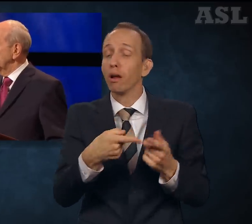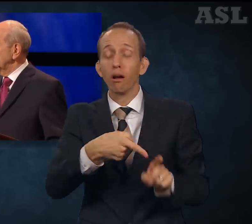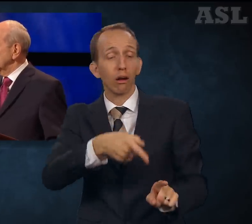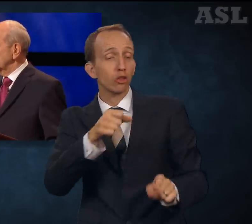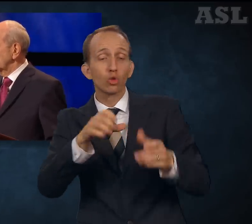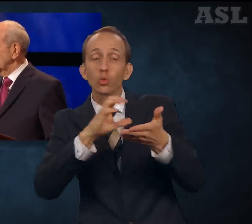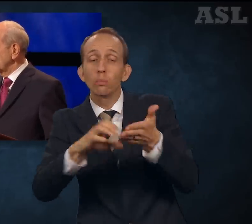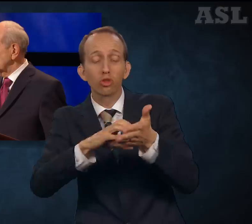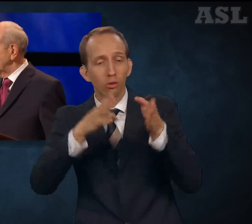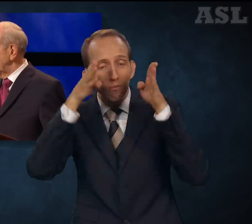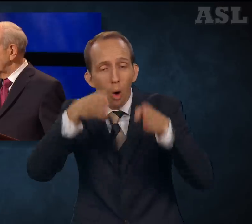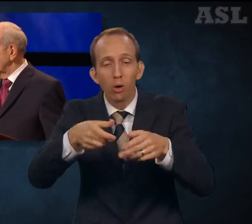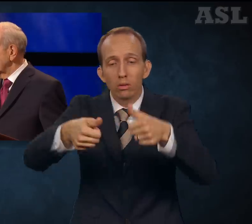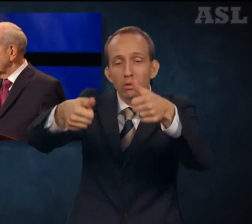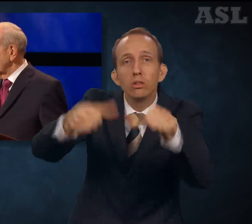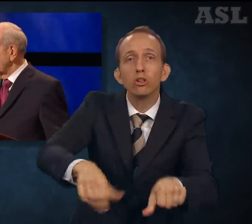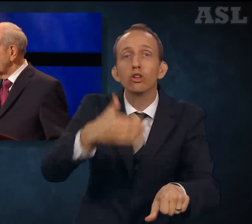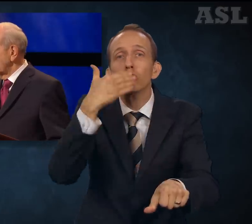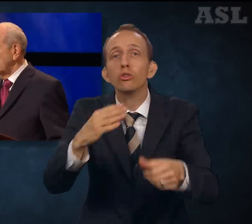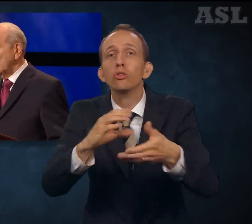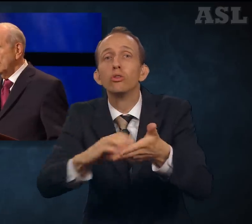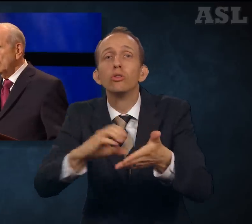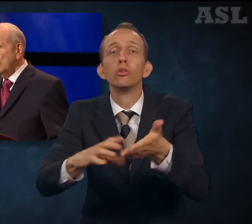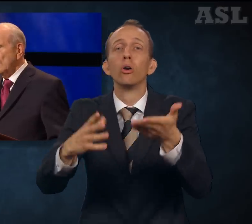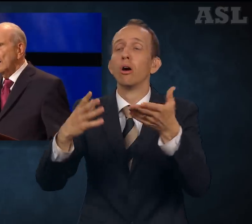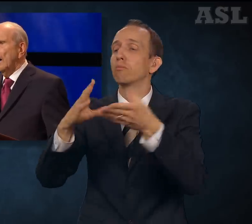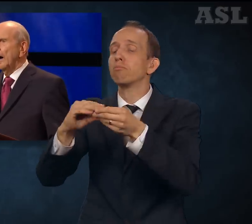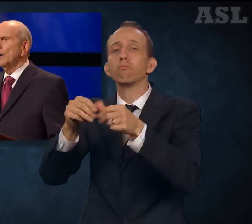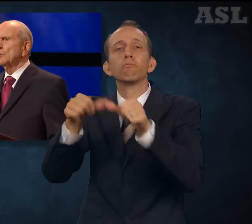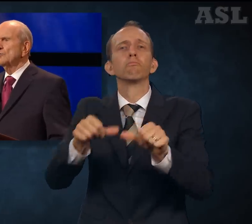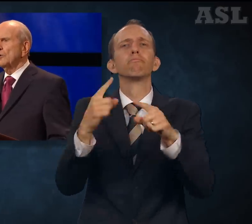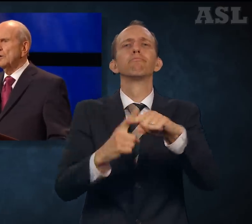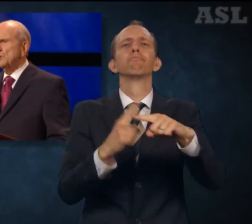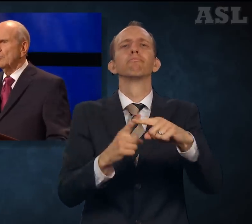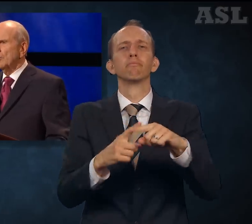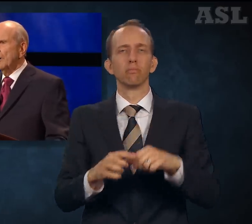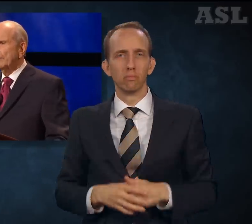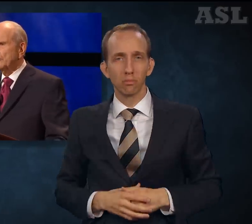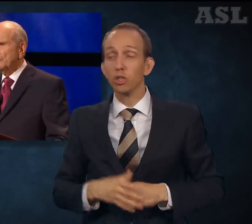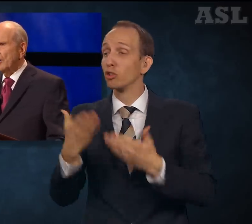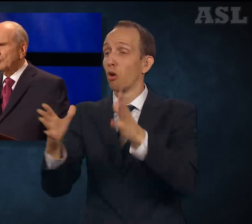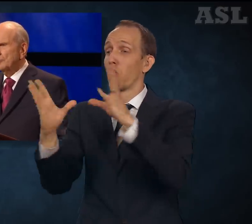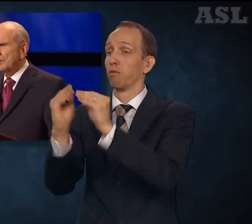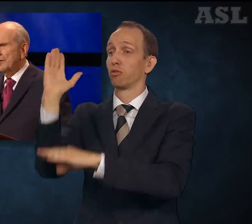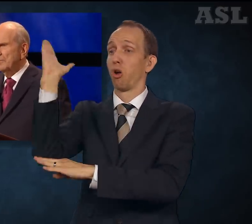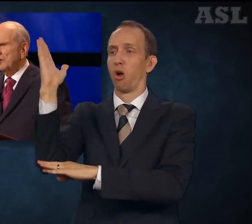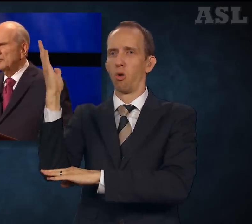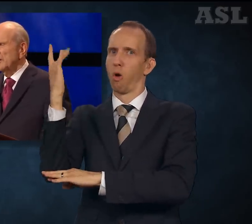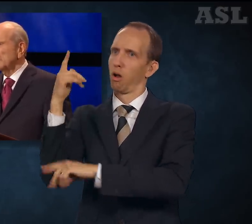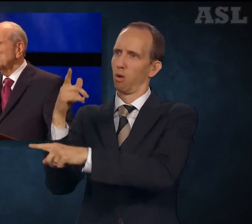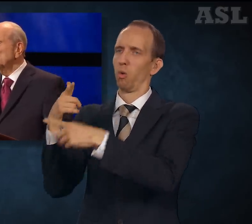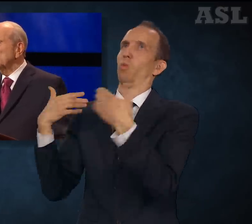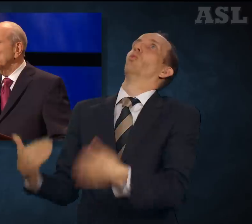SCRIPTURES OR OTHER SPIRITUAL